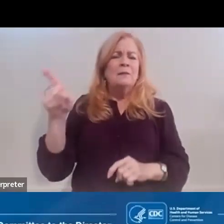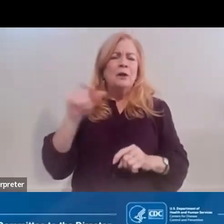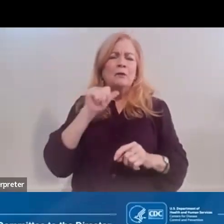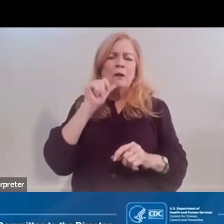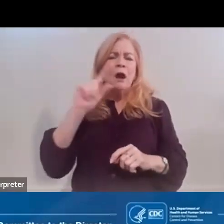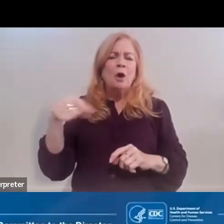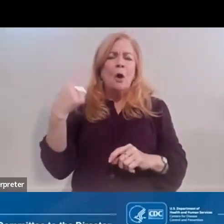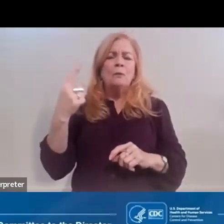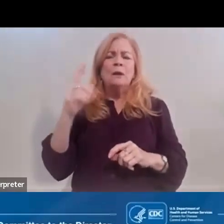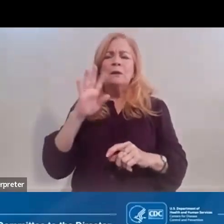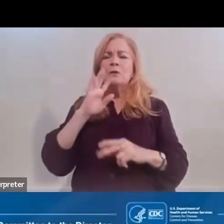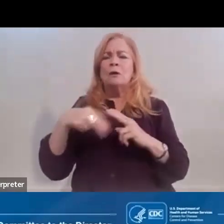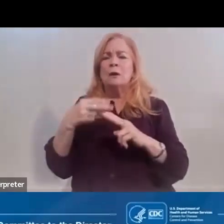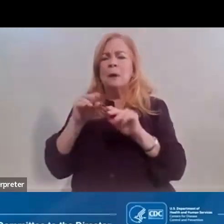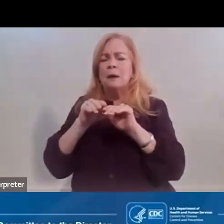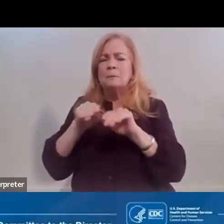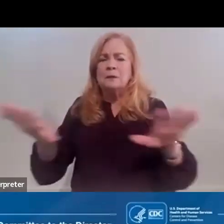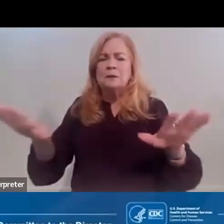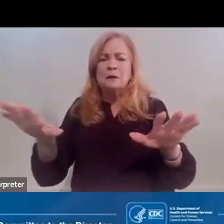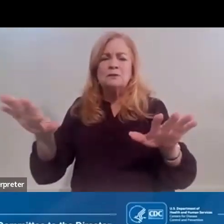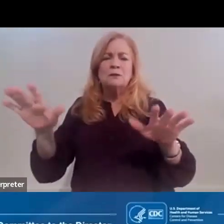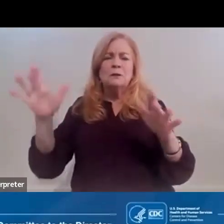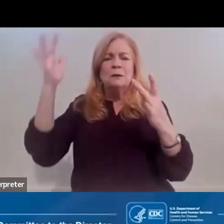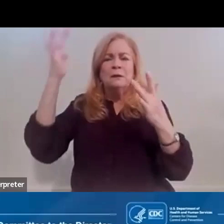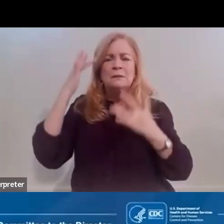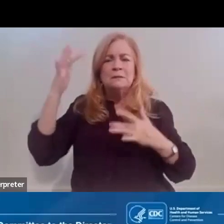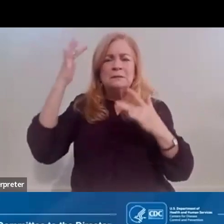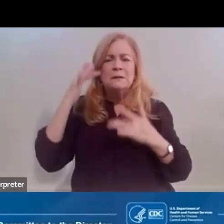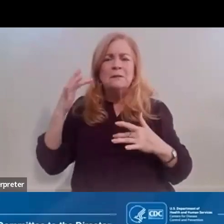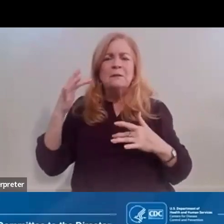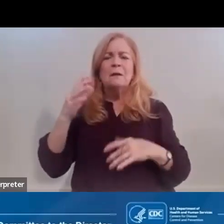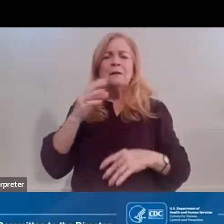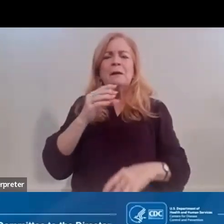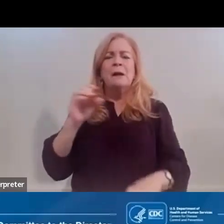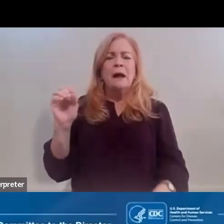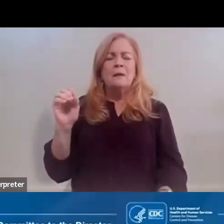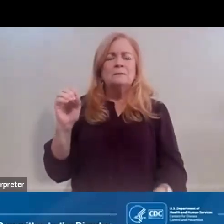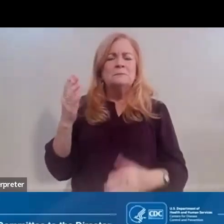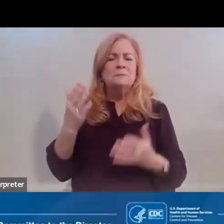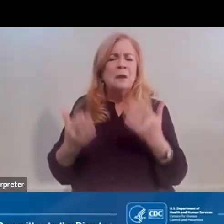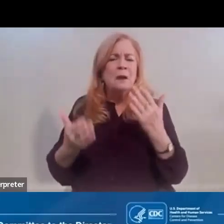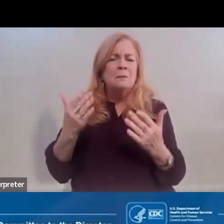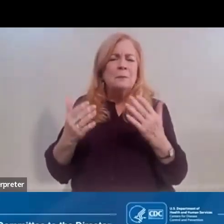I know they had a maternal health challenge, also ARPA-H and maybe for a disease